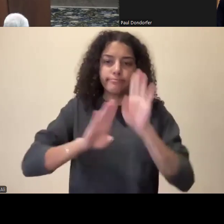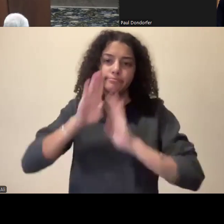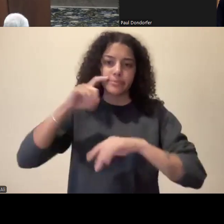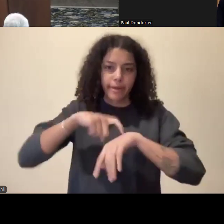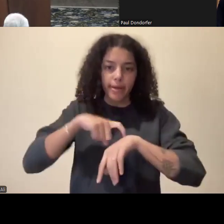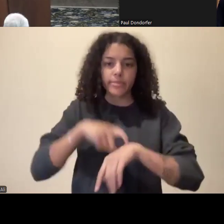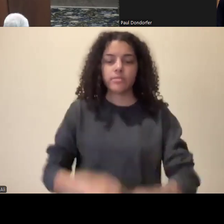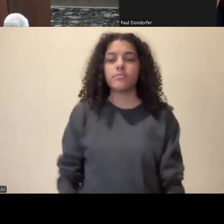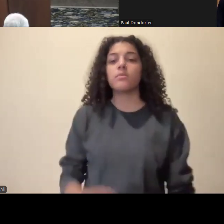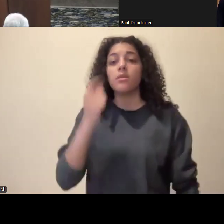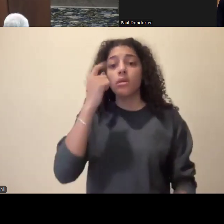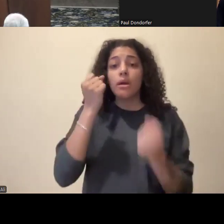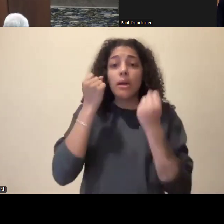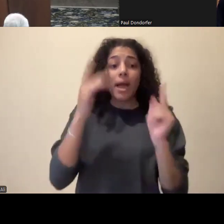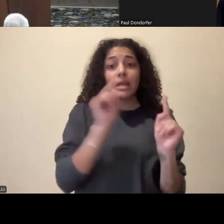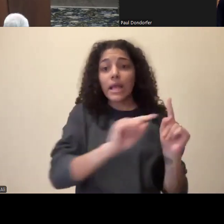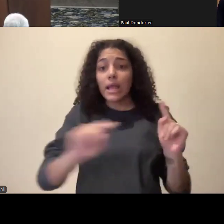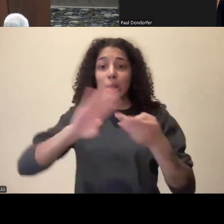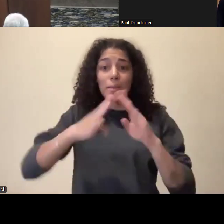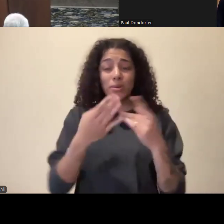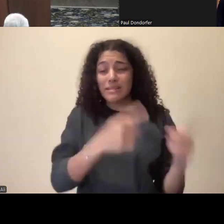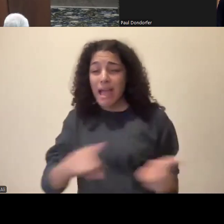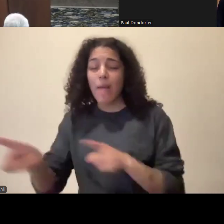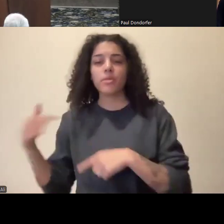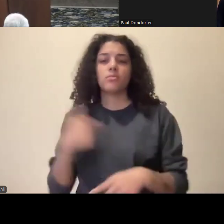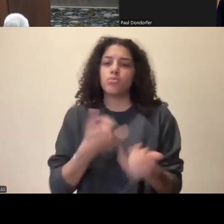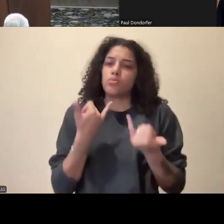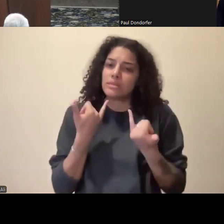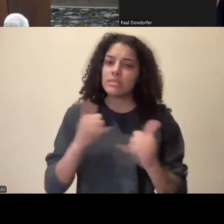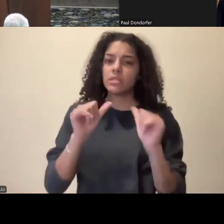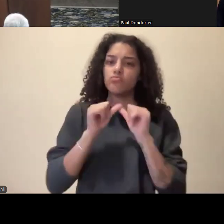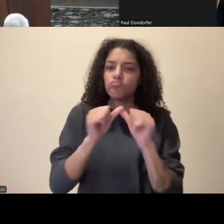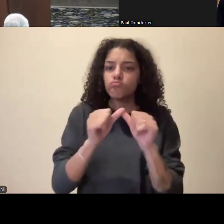communities we choose not to live in anger Amidst the decimation of programs we choose not to live